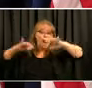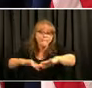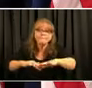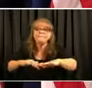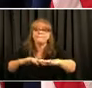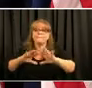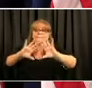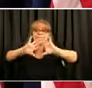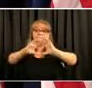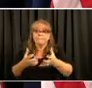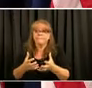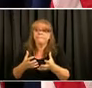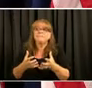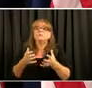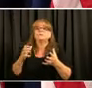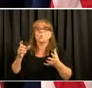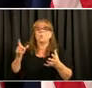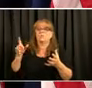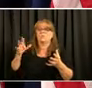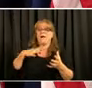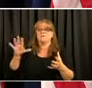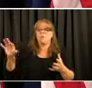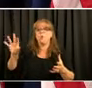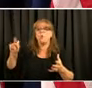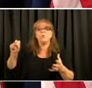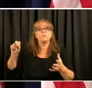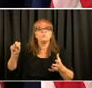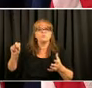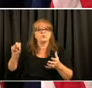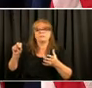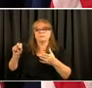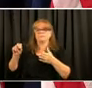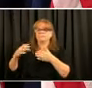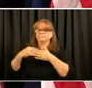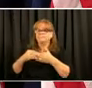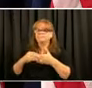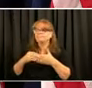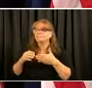i just don't think it's been a big an issue there um uh in terms of the desire to have those uh